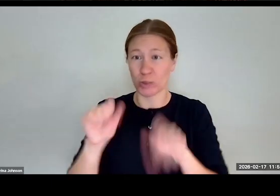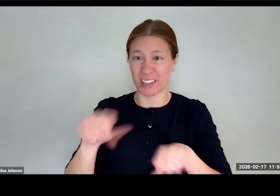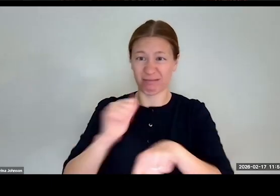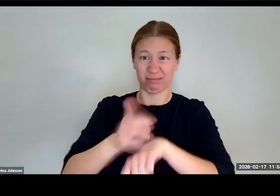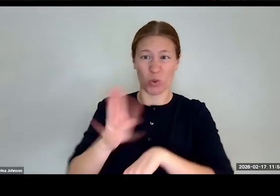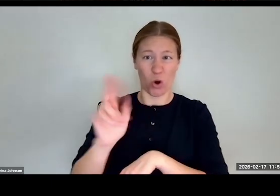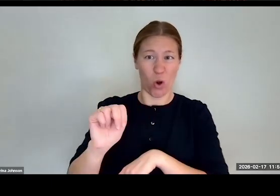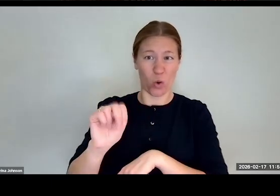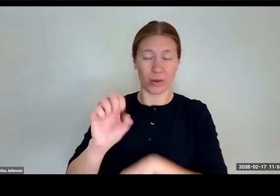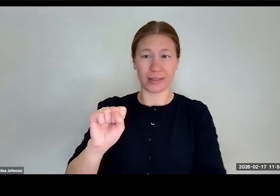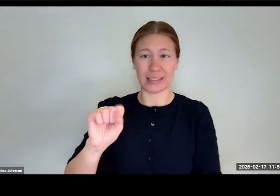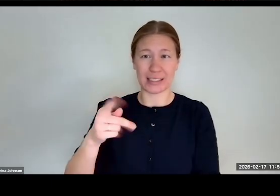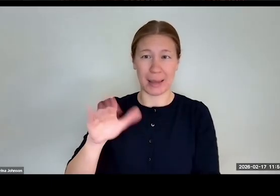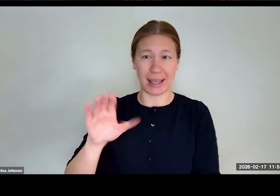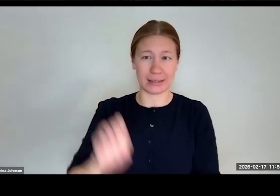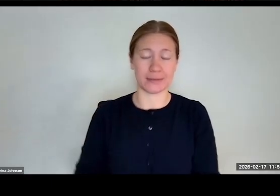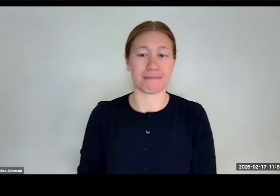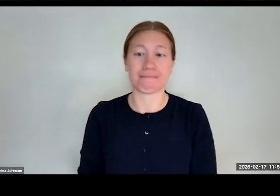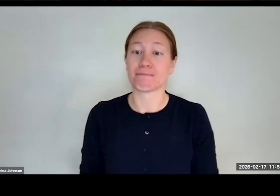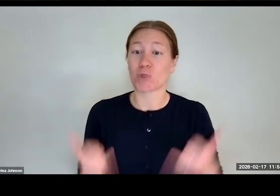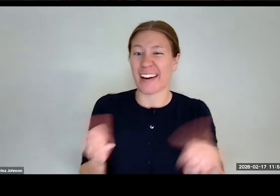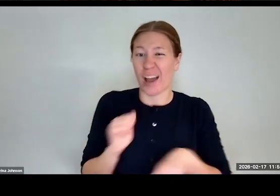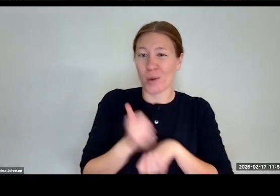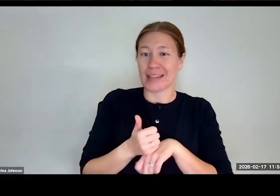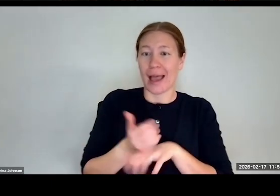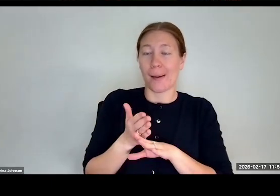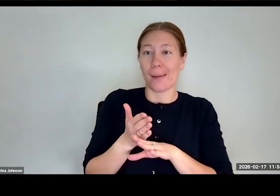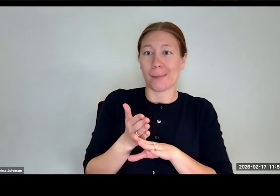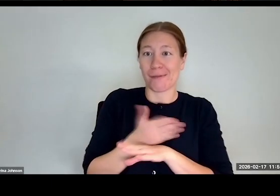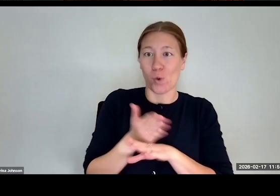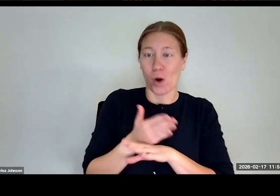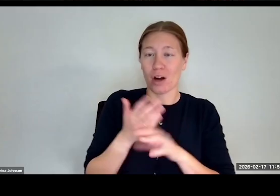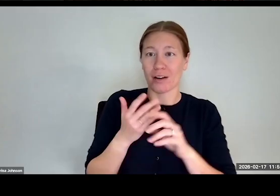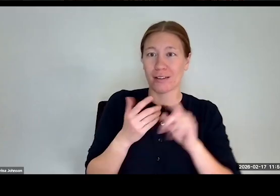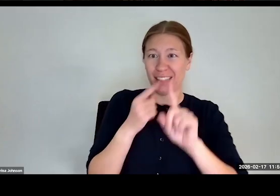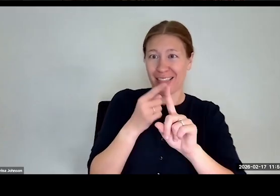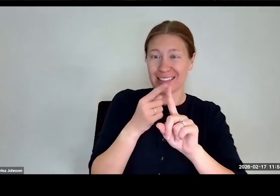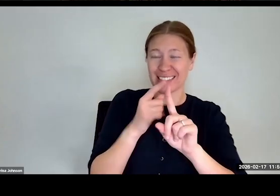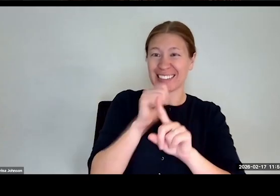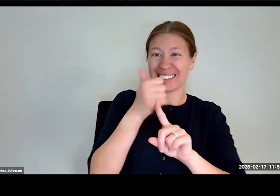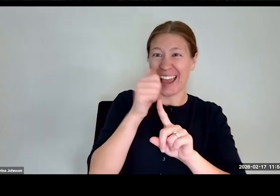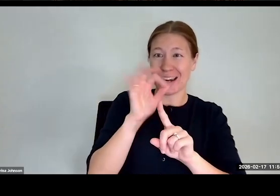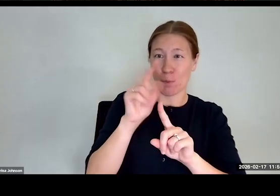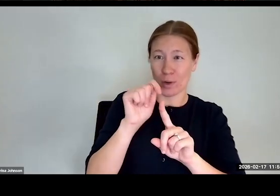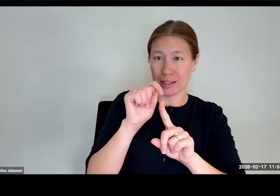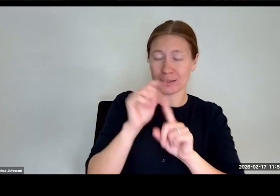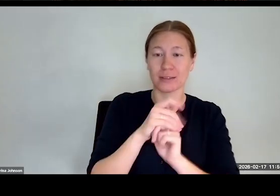And right now it's set to have 10 points before each of the list items and nothing afterwards. So maybe I wanna edit this a little bit.